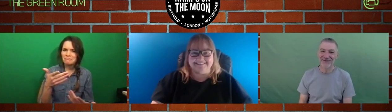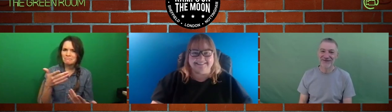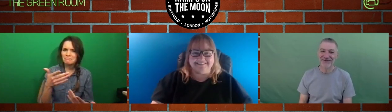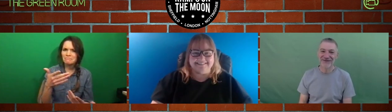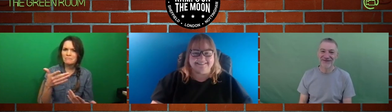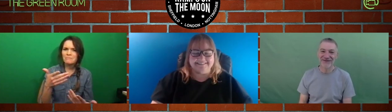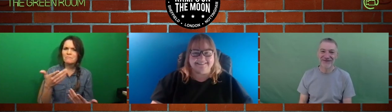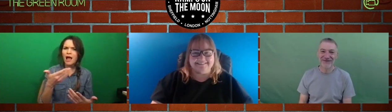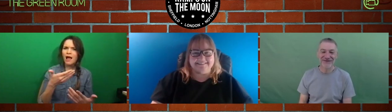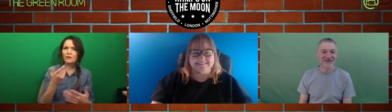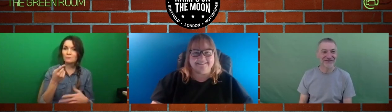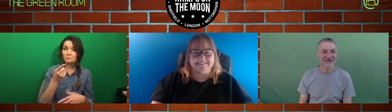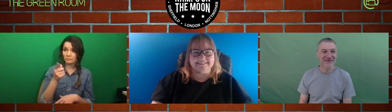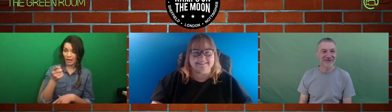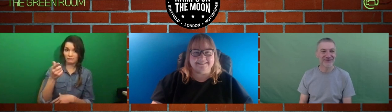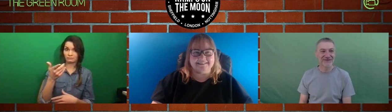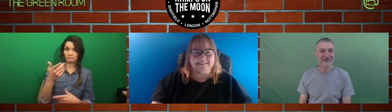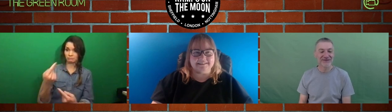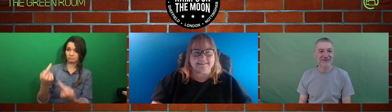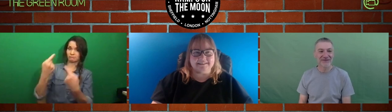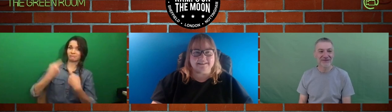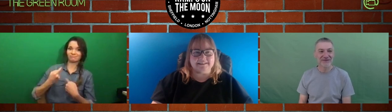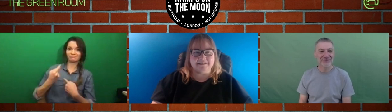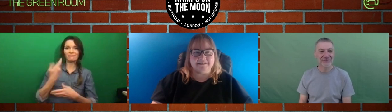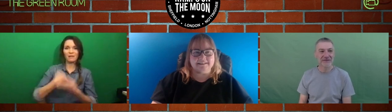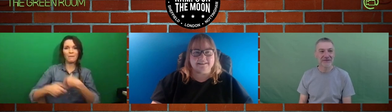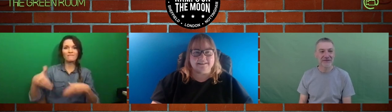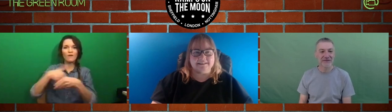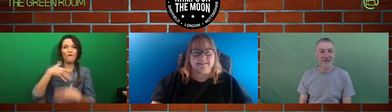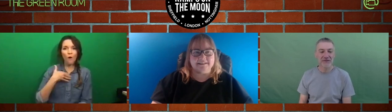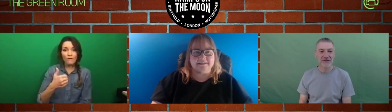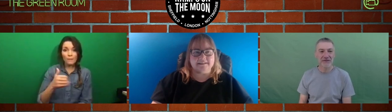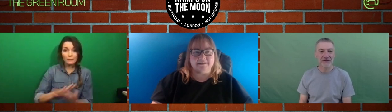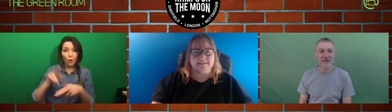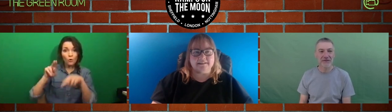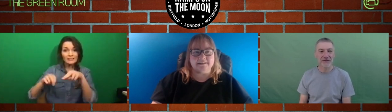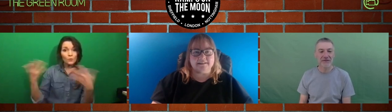with Oliver Twist? Did they audition at Dark Horse and audition all the people